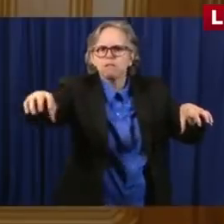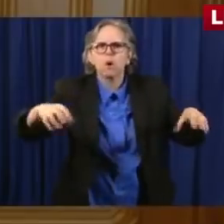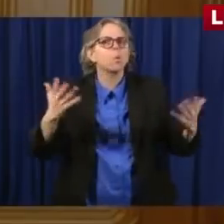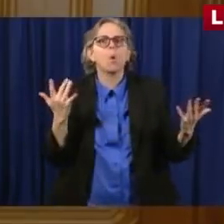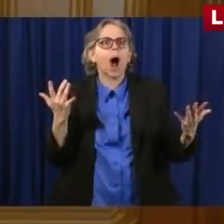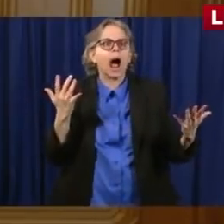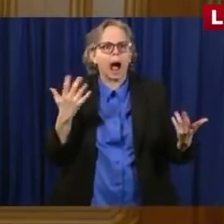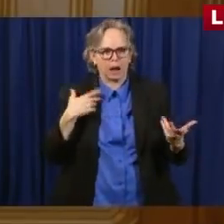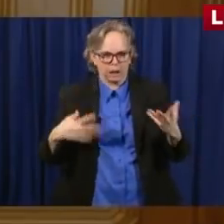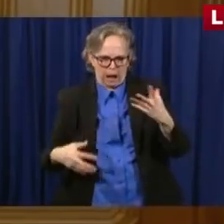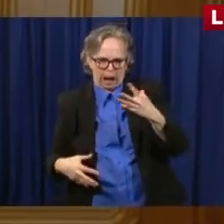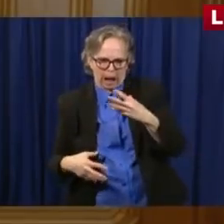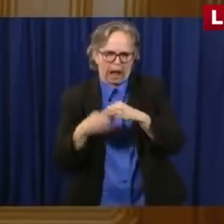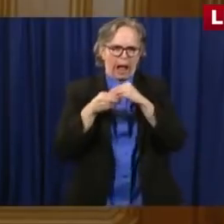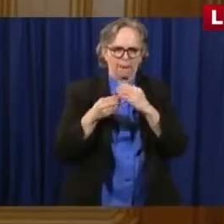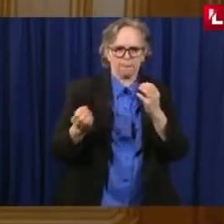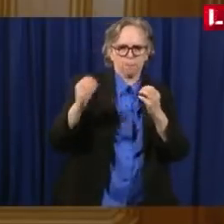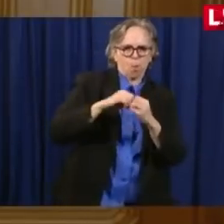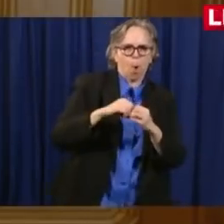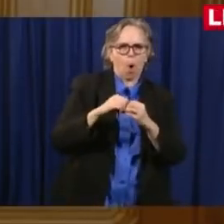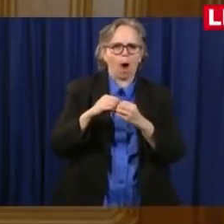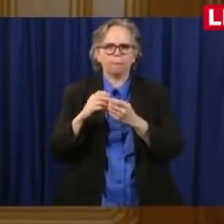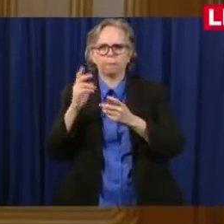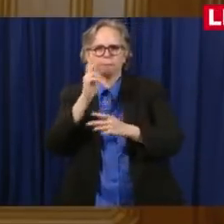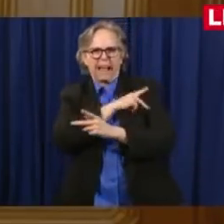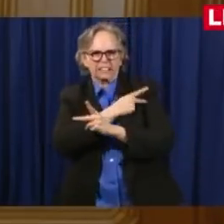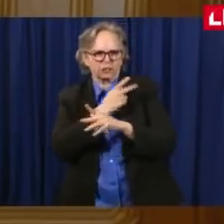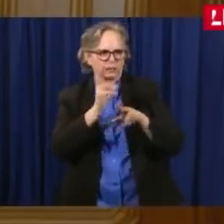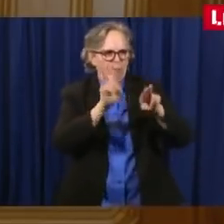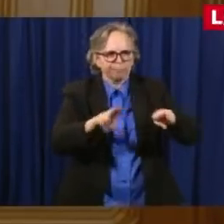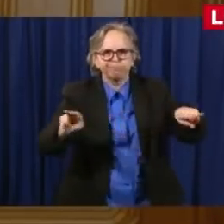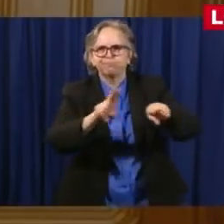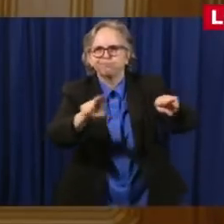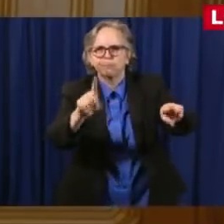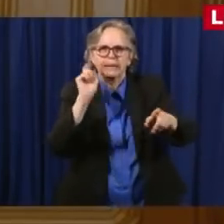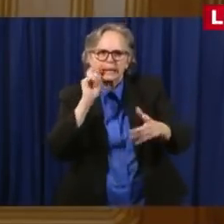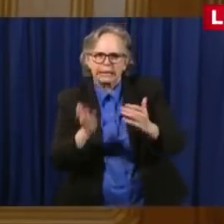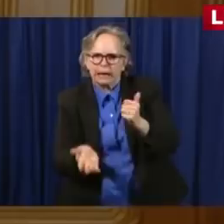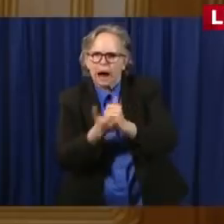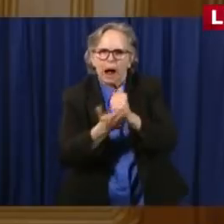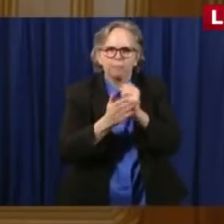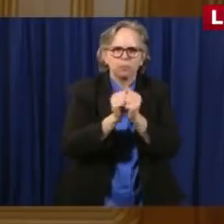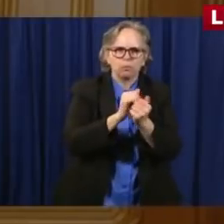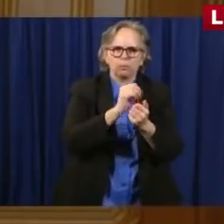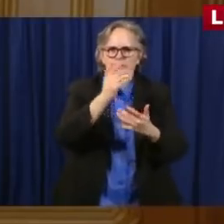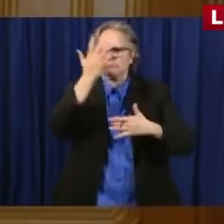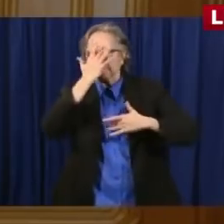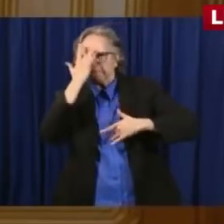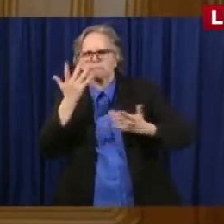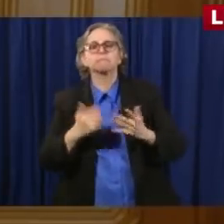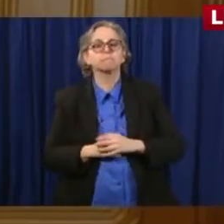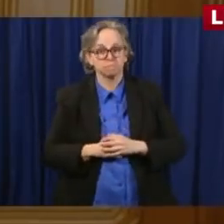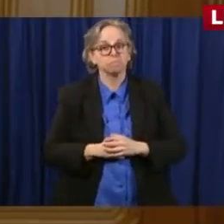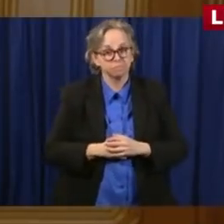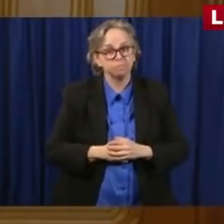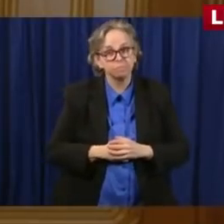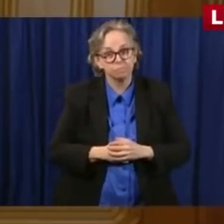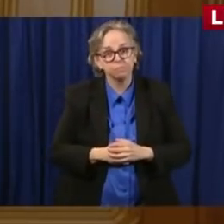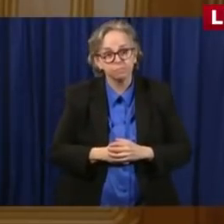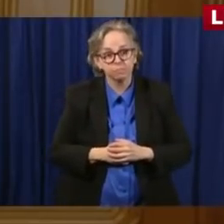THE GUARD IS OUT THERE MAKING SURE WE HAVE THE BEDS WE ARE GOING TO NEED.